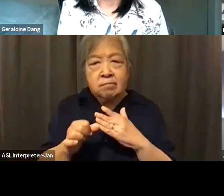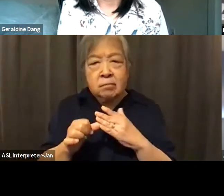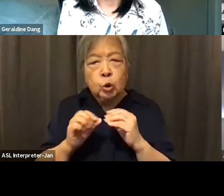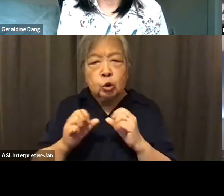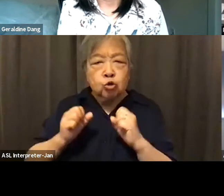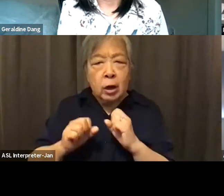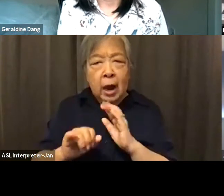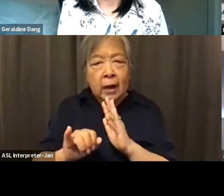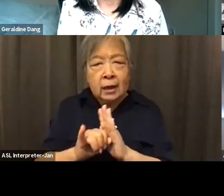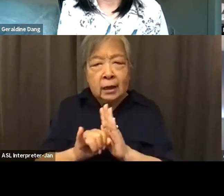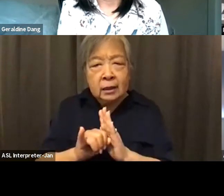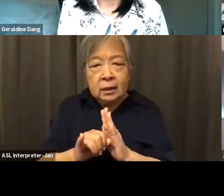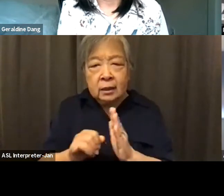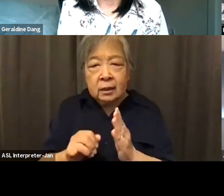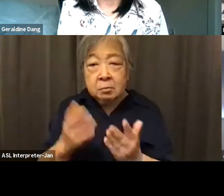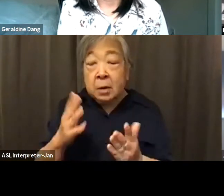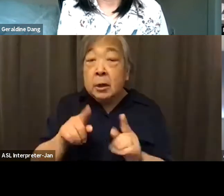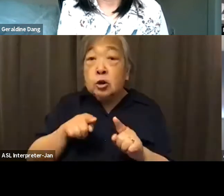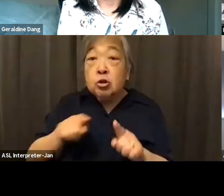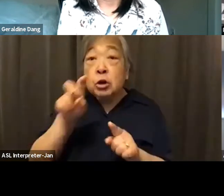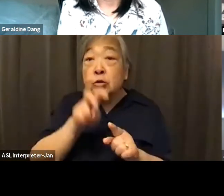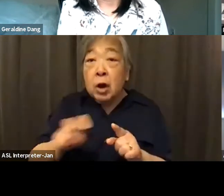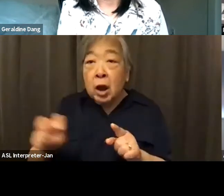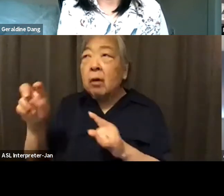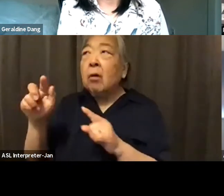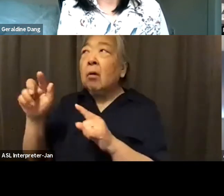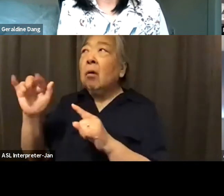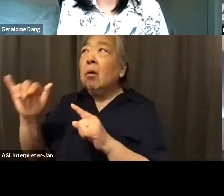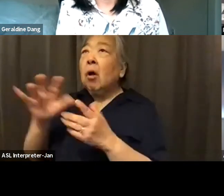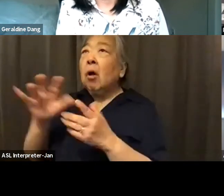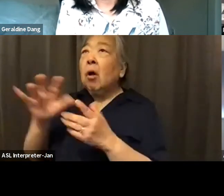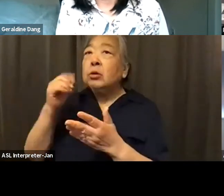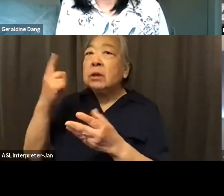had learned something about identity in your host country?